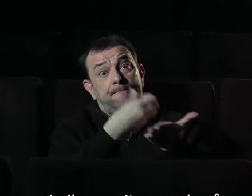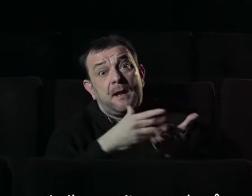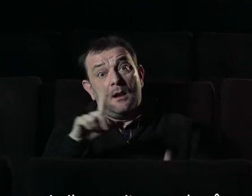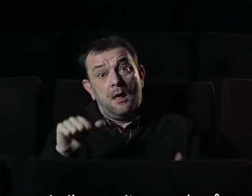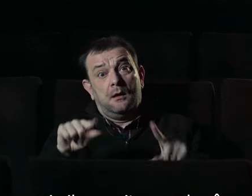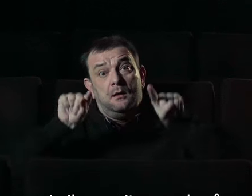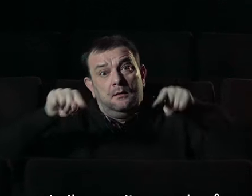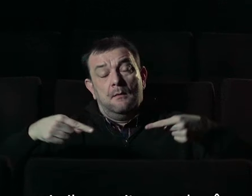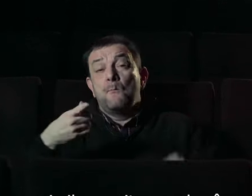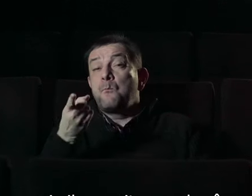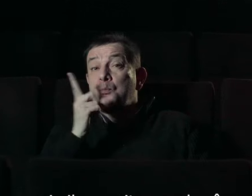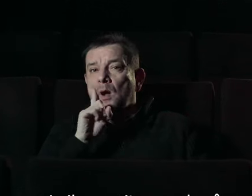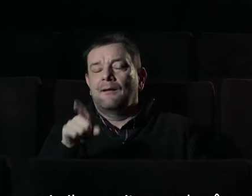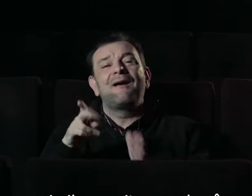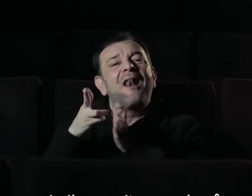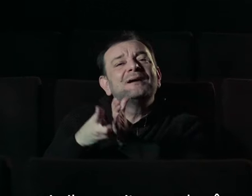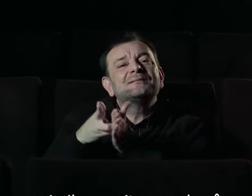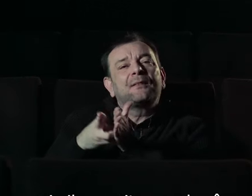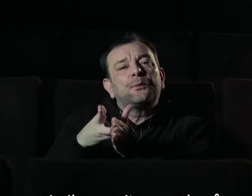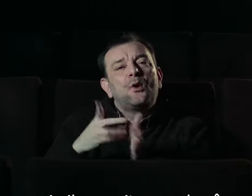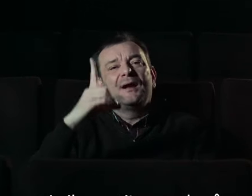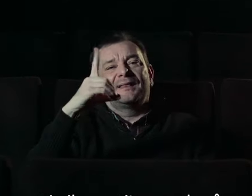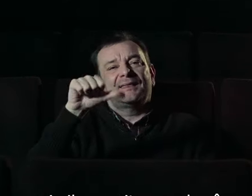but there was still additional information.